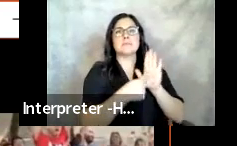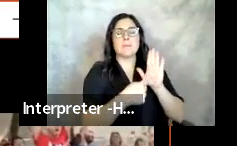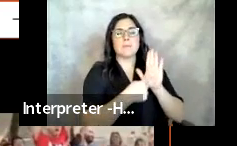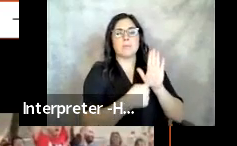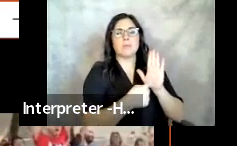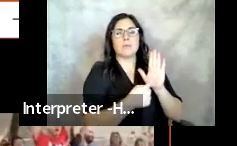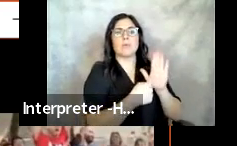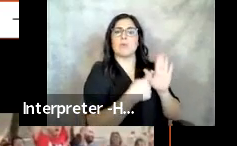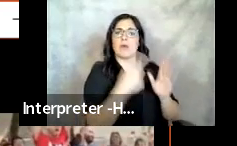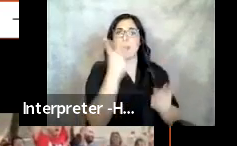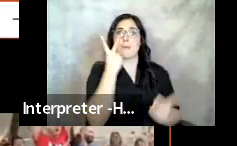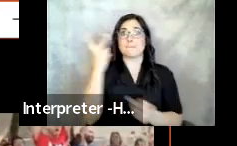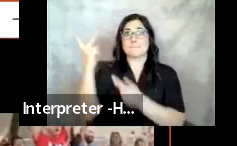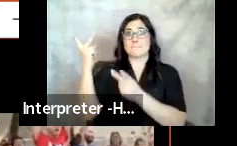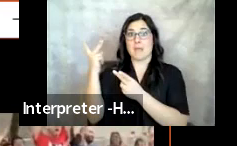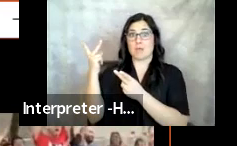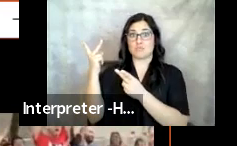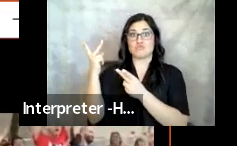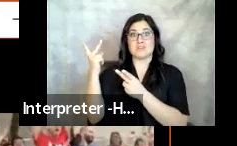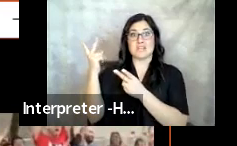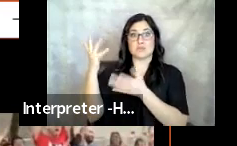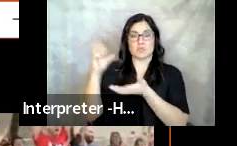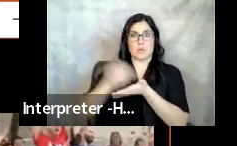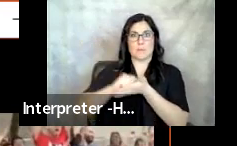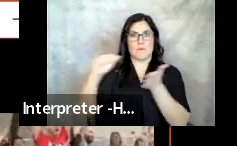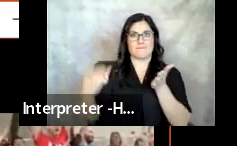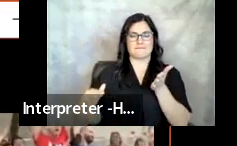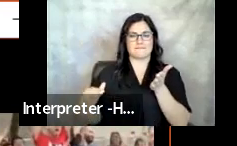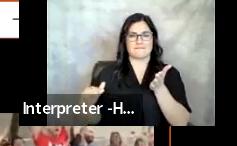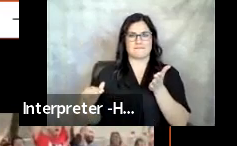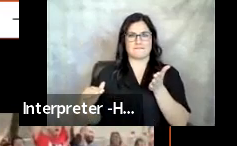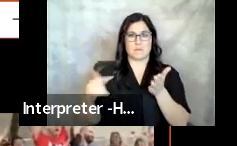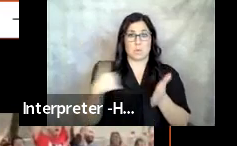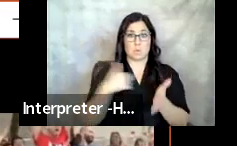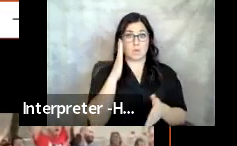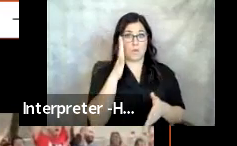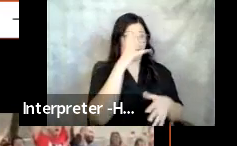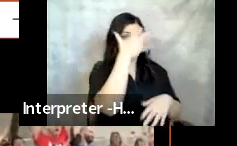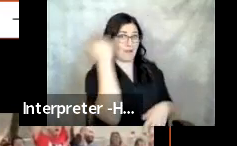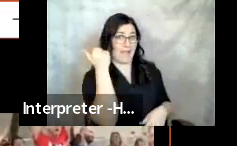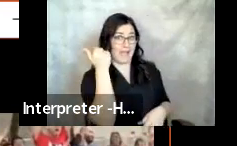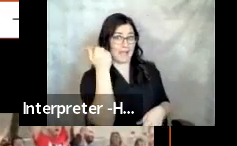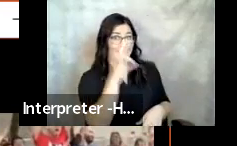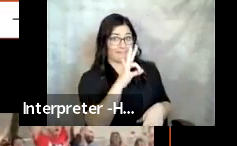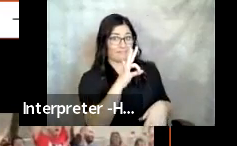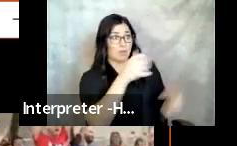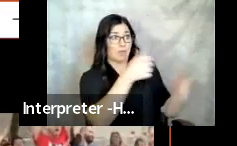Memory fighting against forgetting. But I think that's what it is.